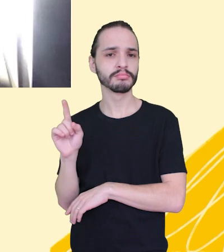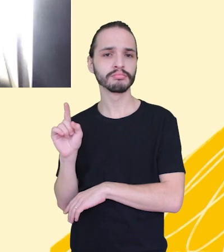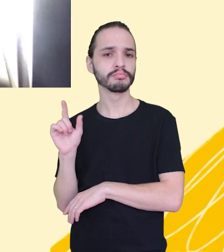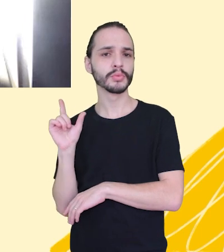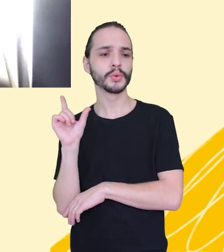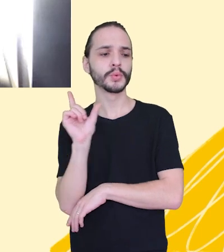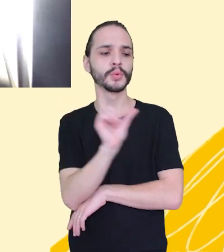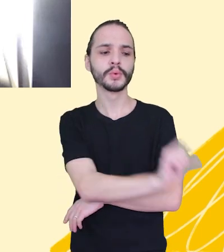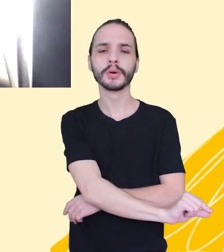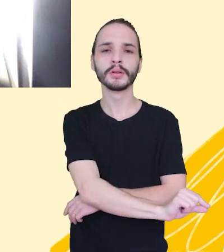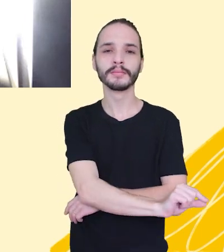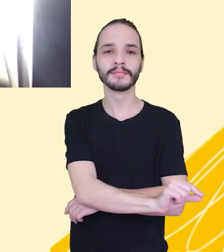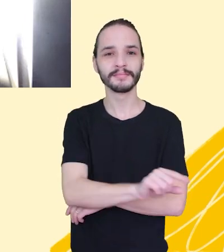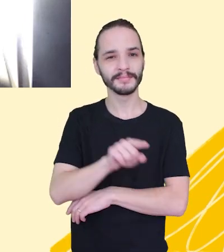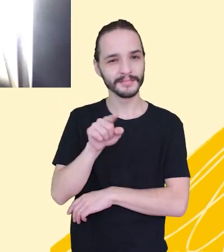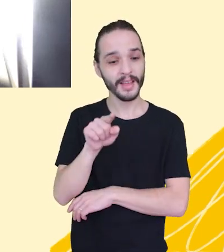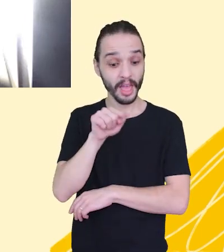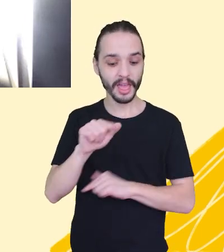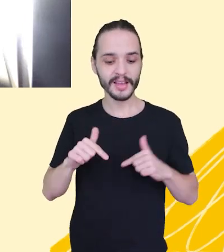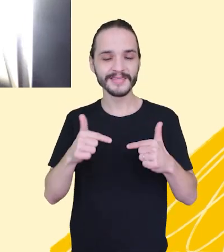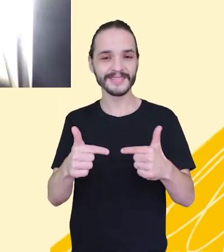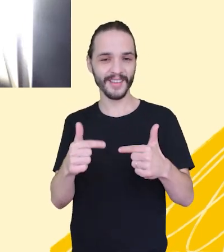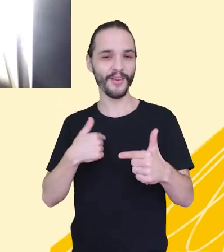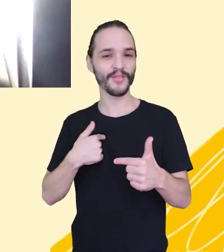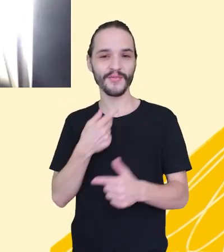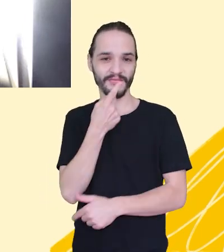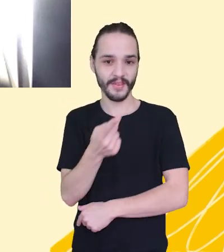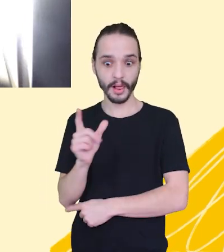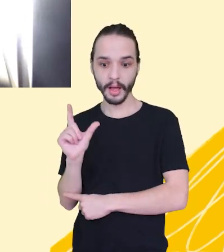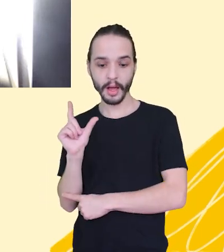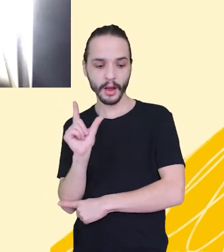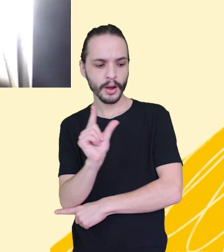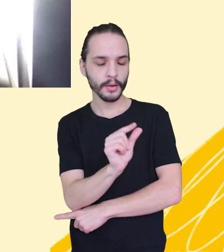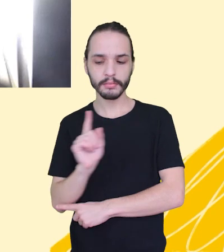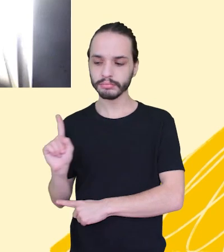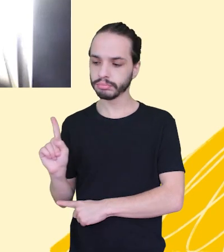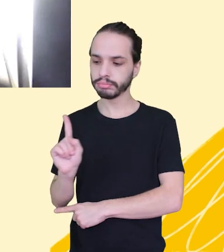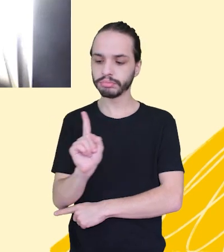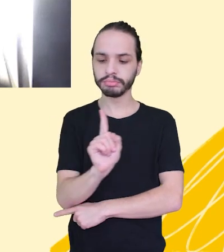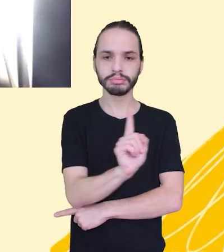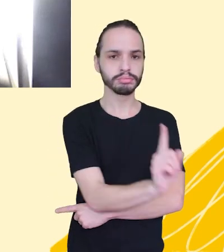And this is the action Iím talking about: That he goes from A to B.